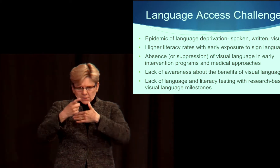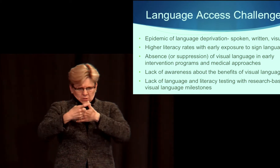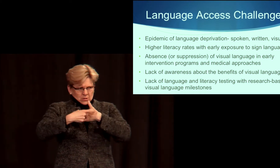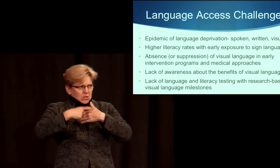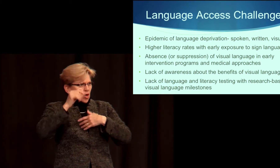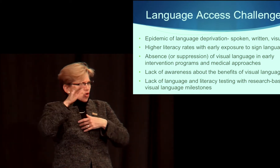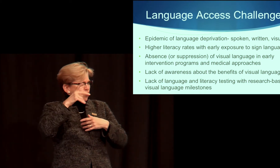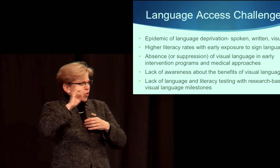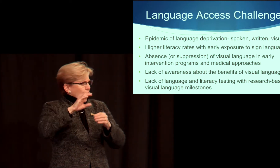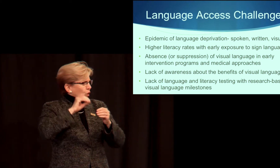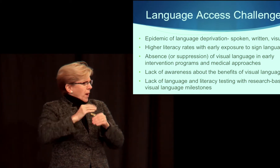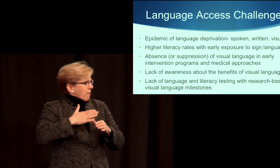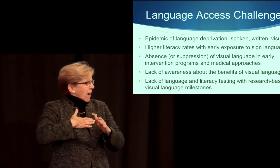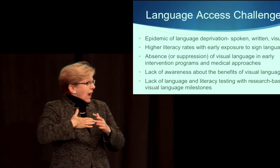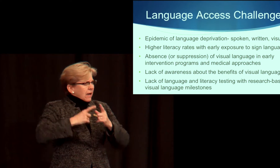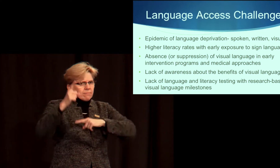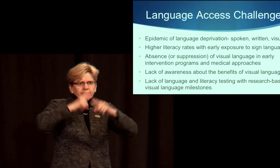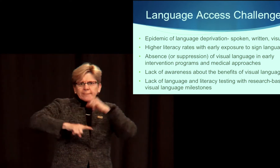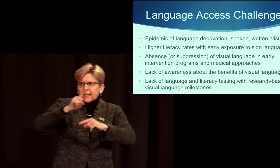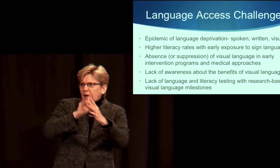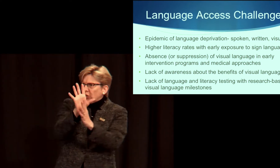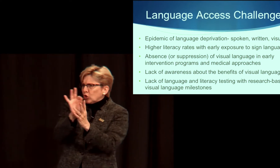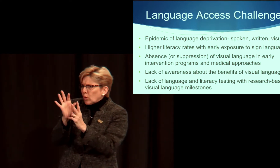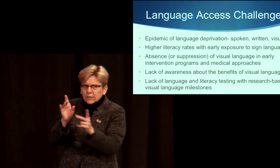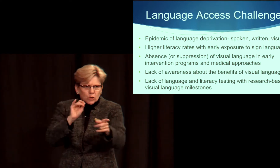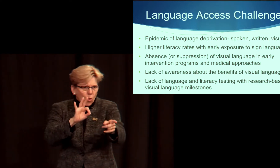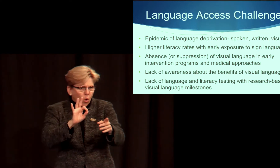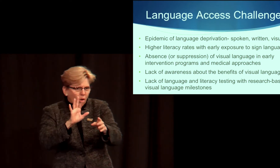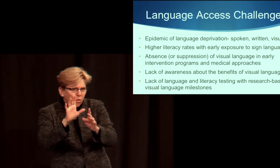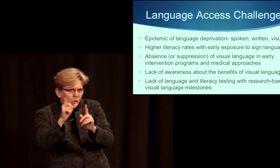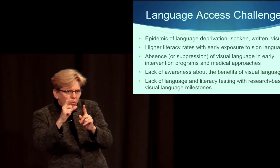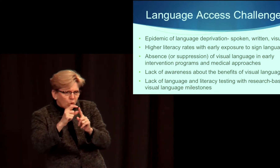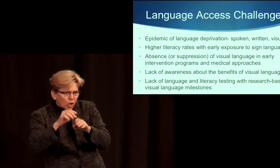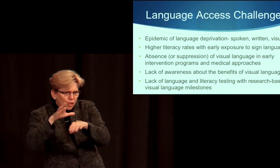triggered from something that I might sign today or one of the words